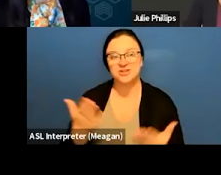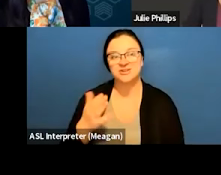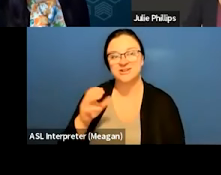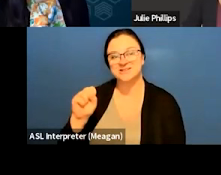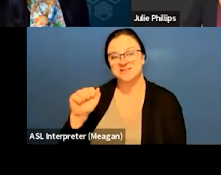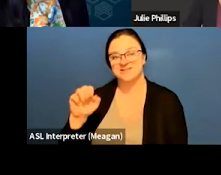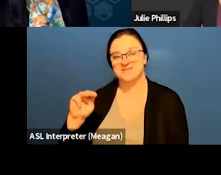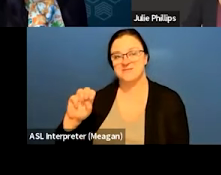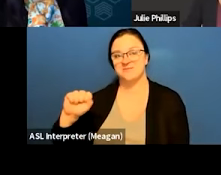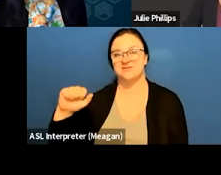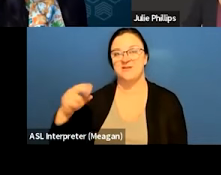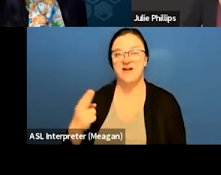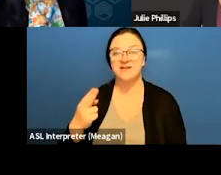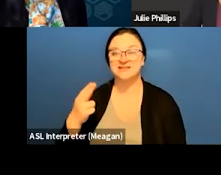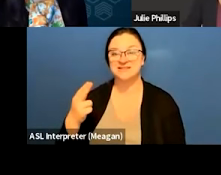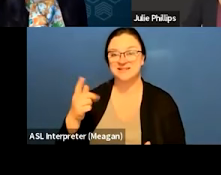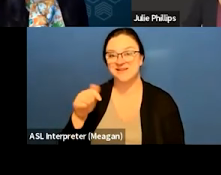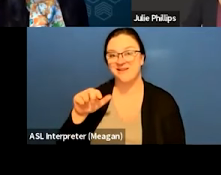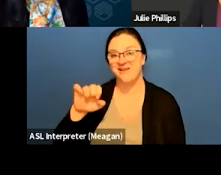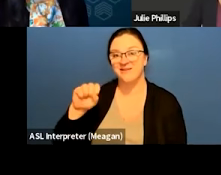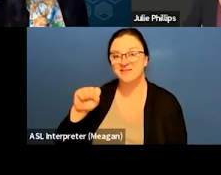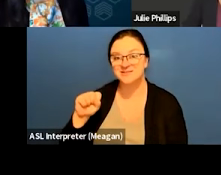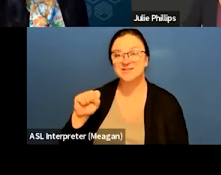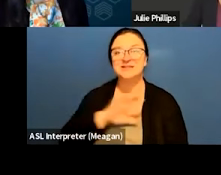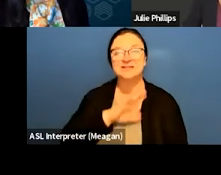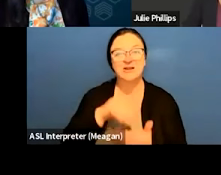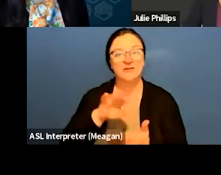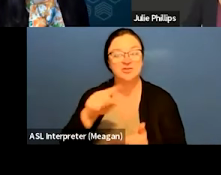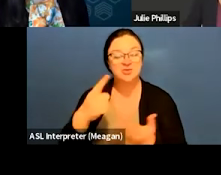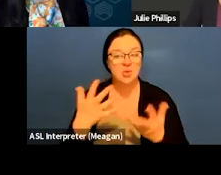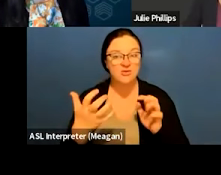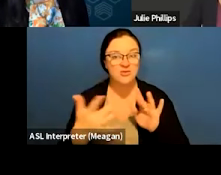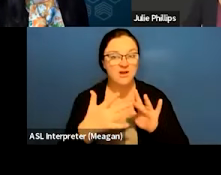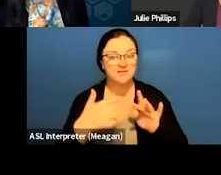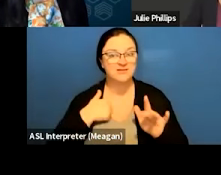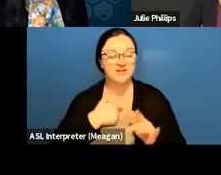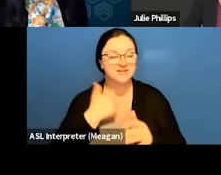If you would like to contact us at any time for phone-based TA